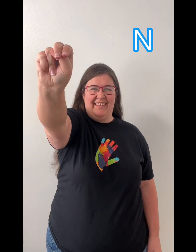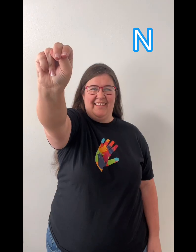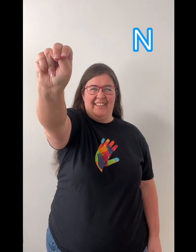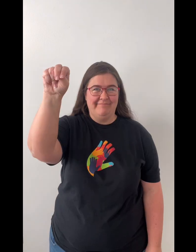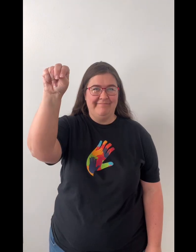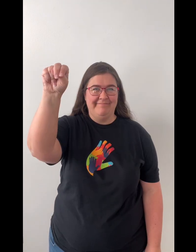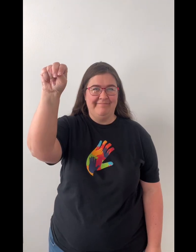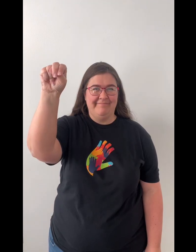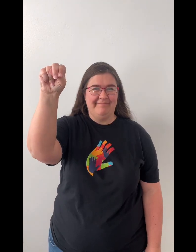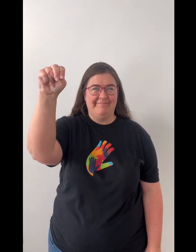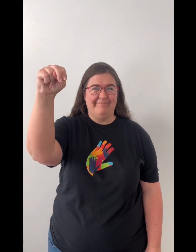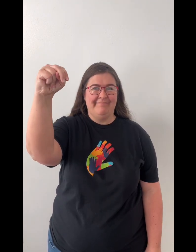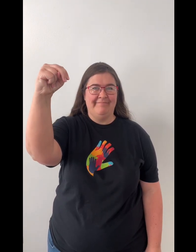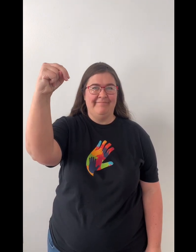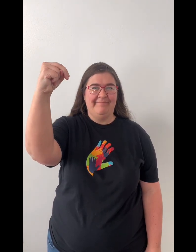How to sign N in ASL